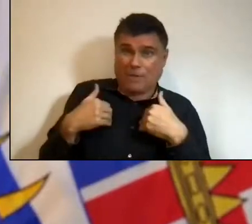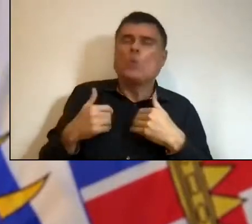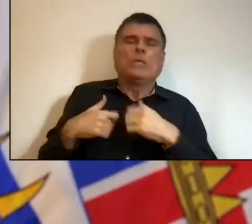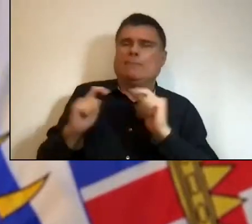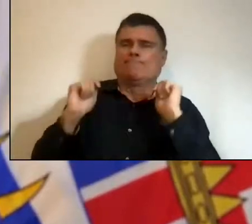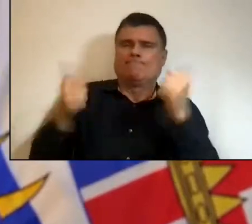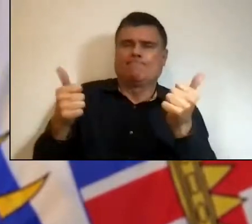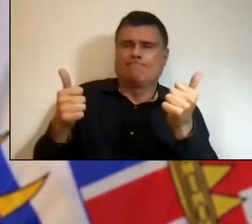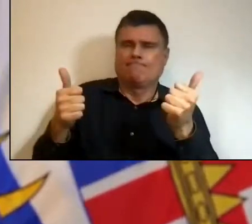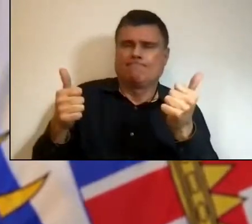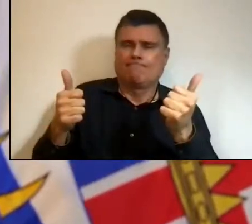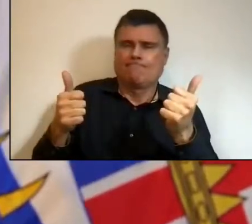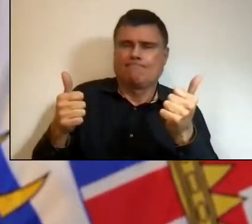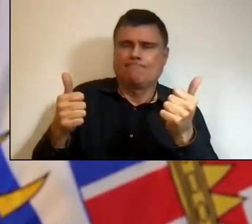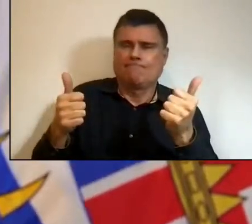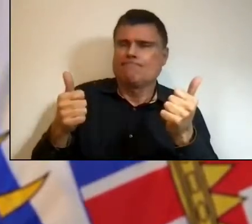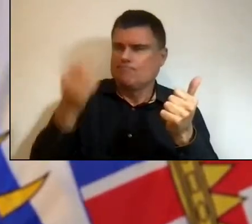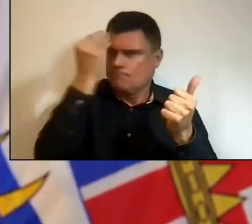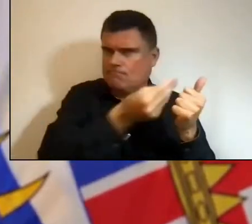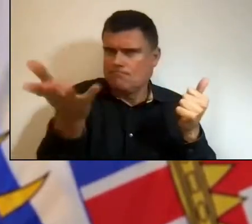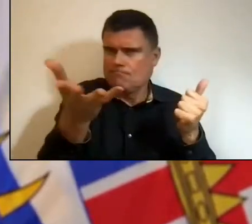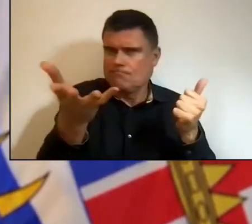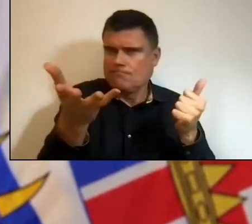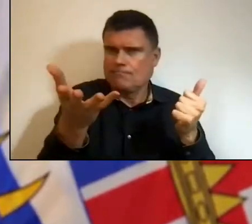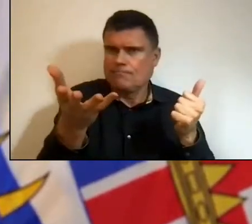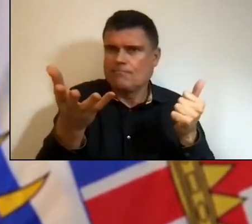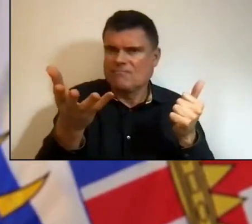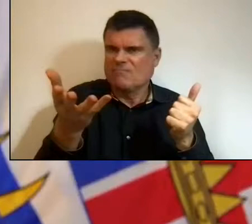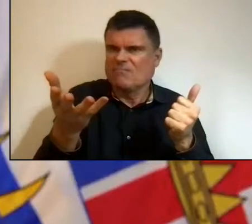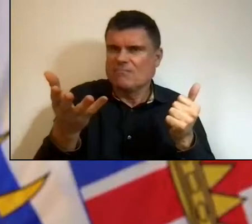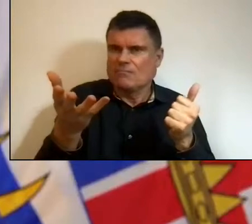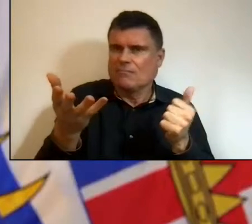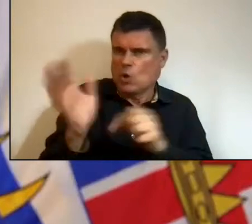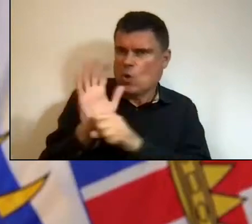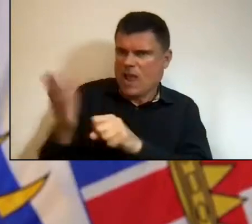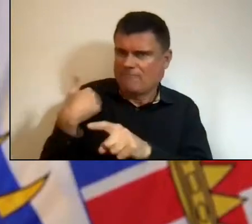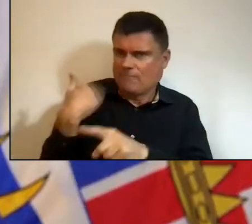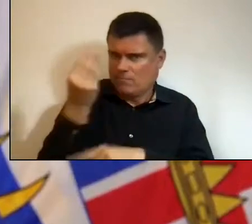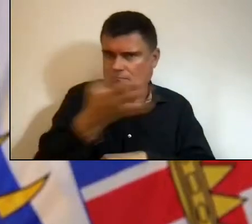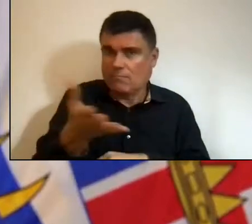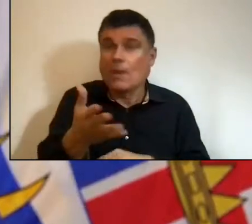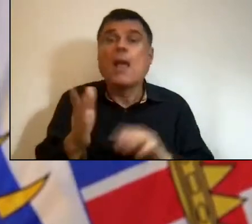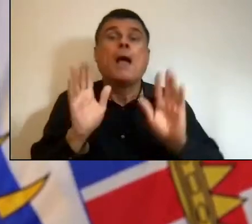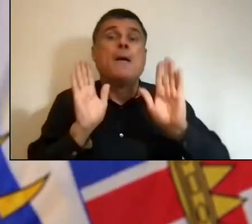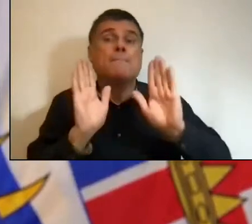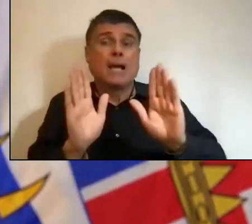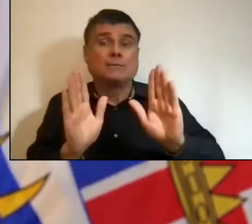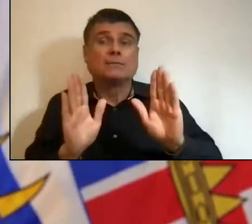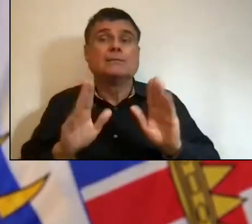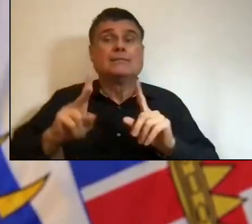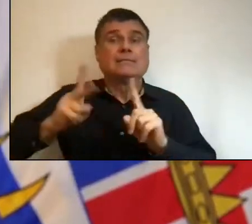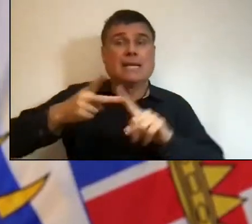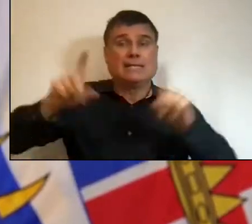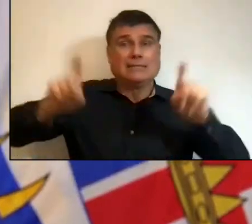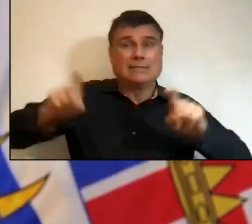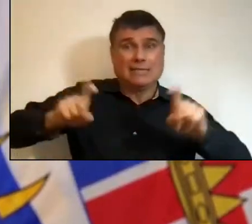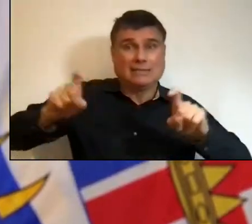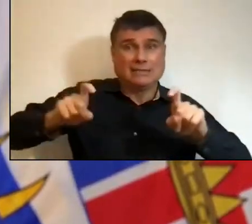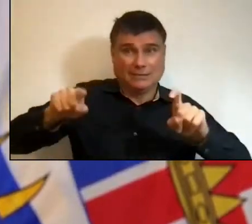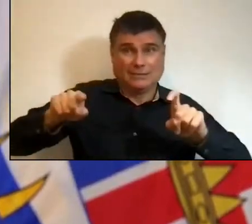And then the isolate goes to our whole genome sequencing lab and